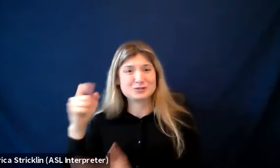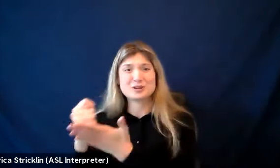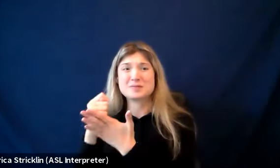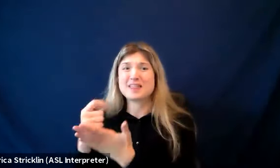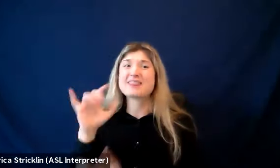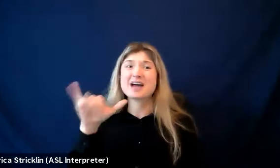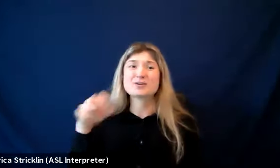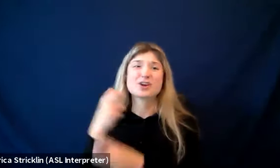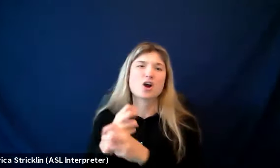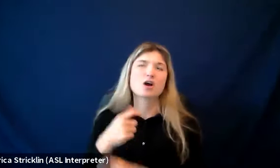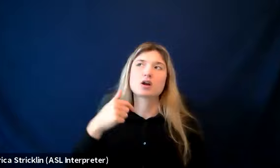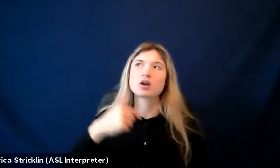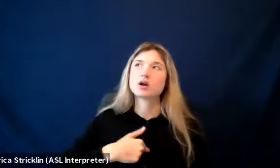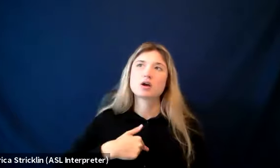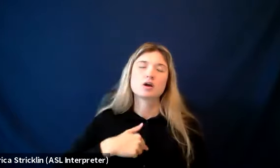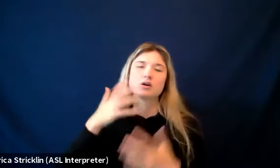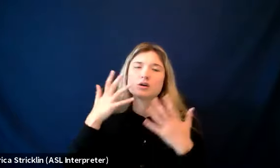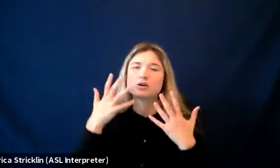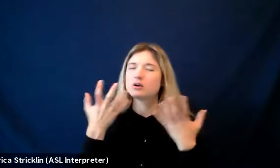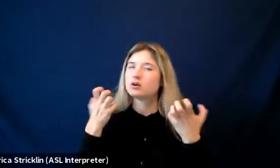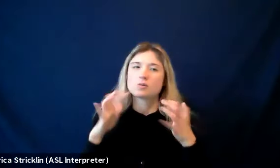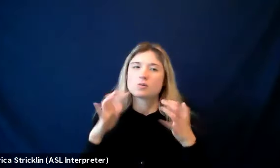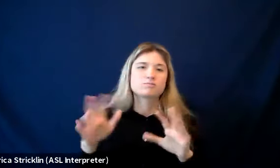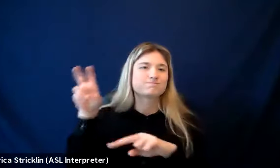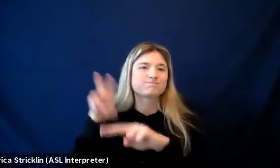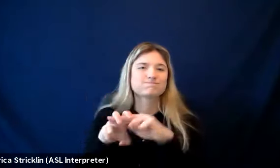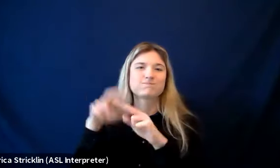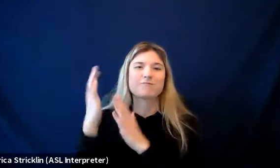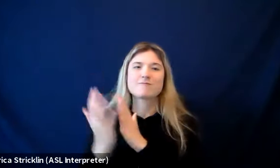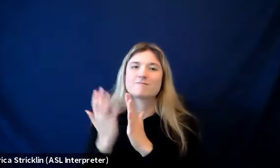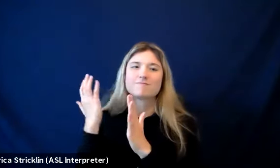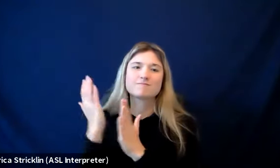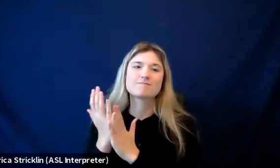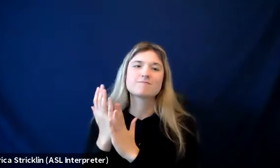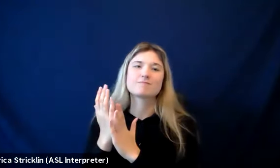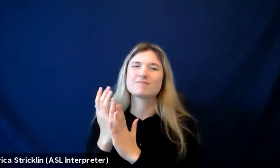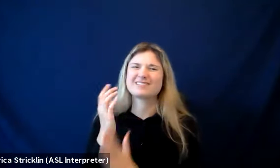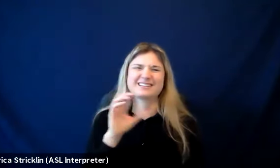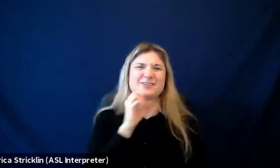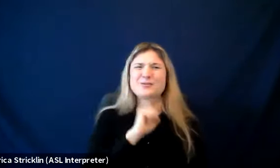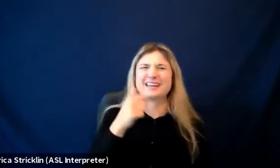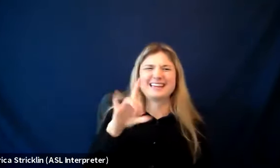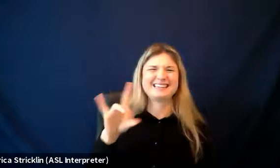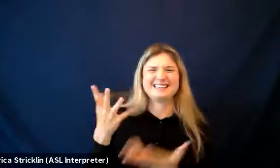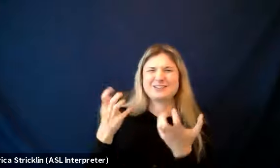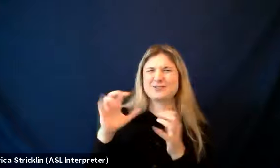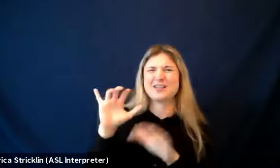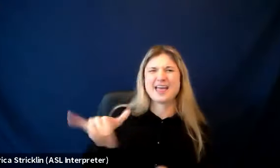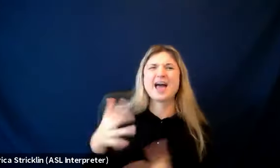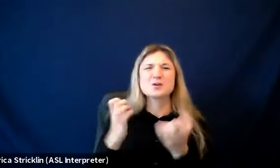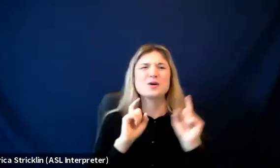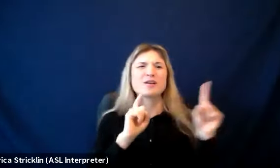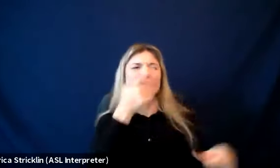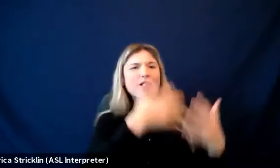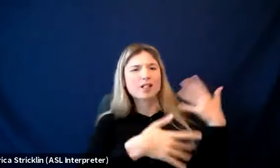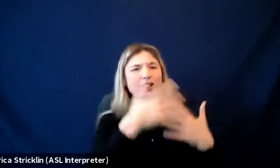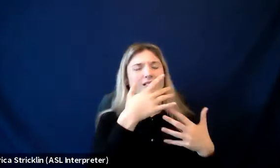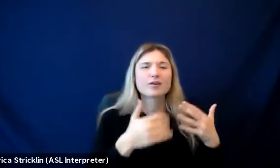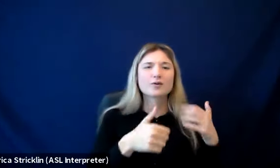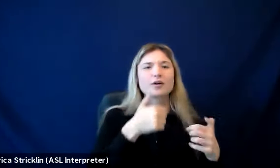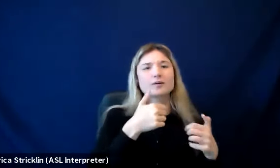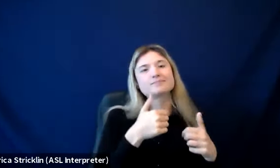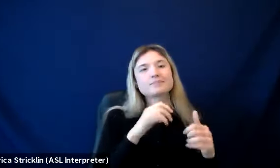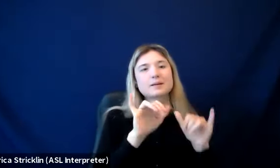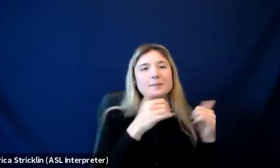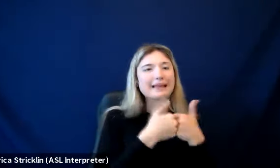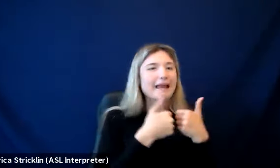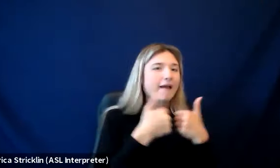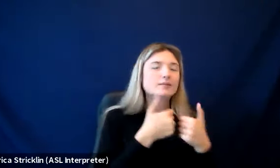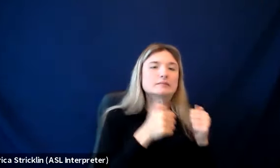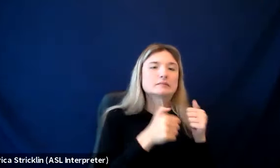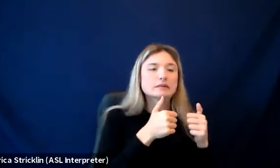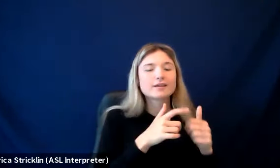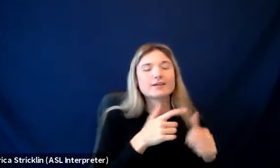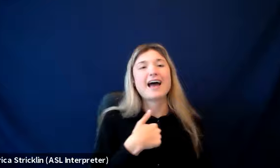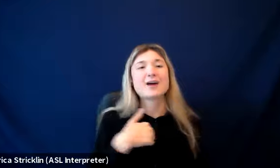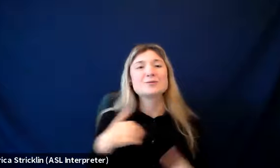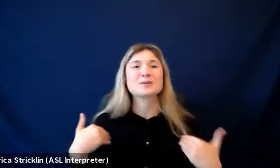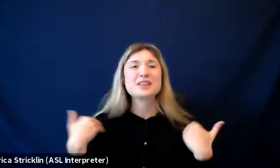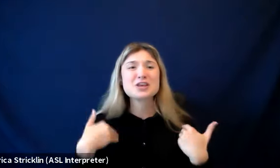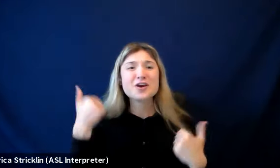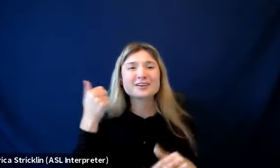down in the pain of five hours sleep, no 18 year old one to do that we want to be out we want to go hang with friends or play video games but I was sitting there, one of the youngest people in the dialysis center, and would have to make thing that she'd